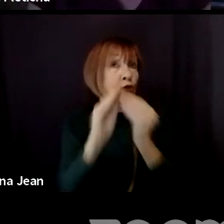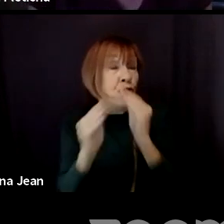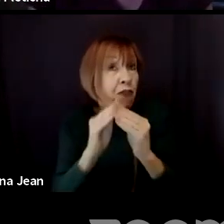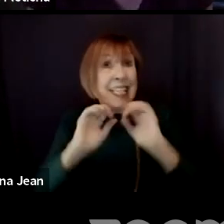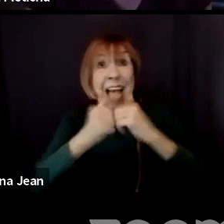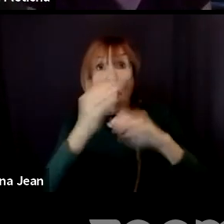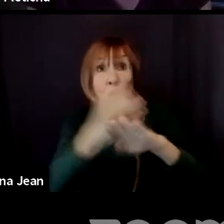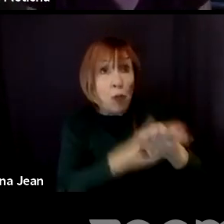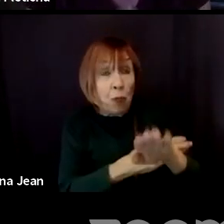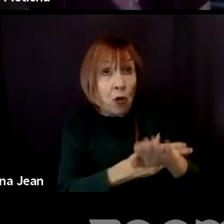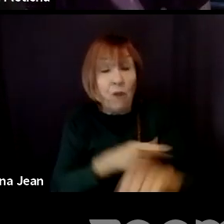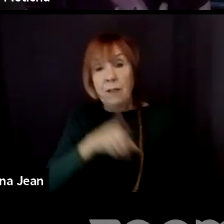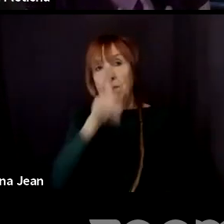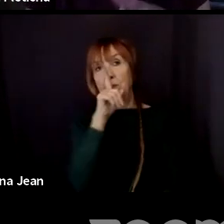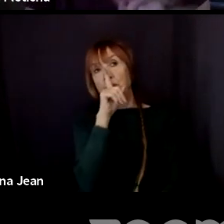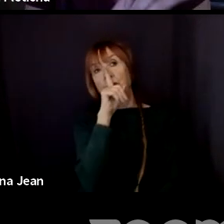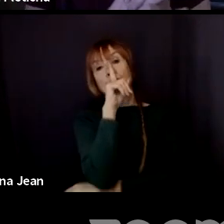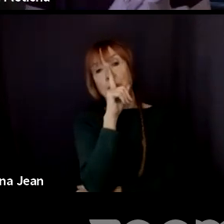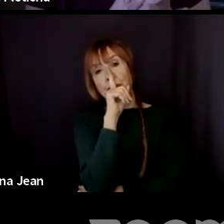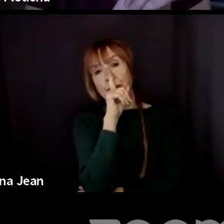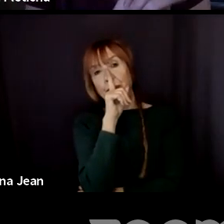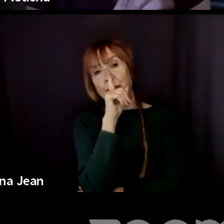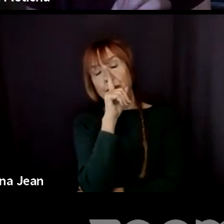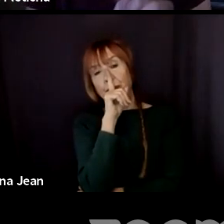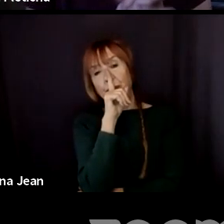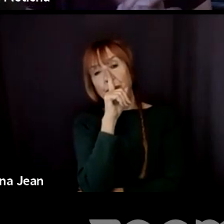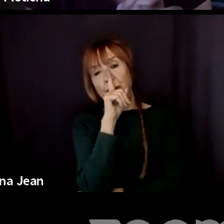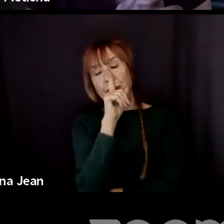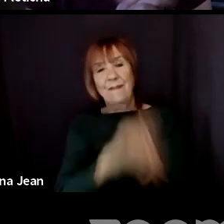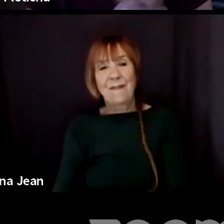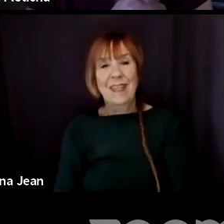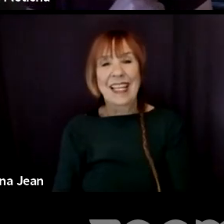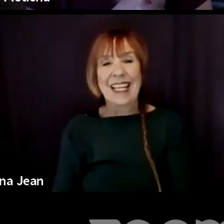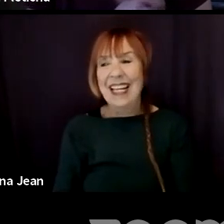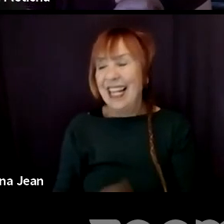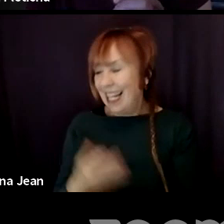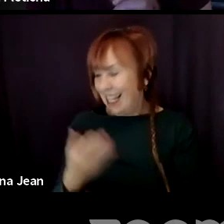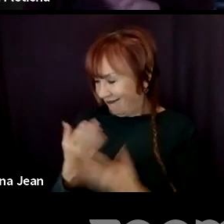Not gonna (mumbles) that's not normal. Someone explained it so well. The other day they were like,